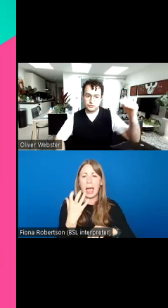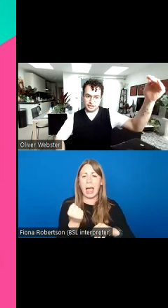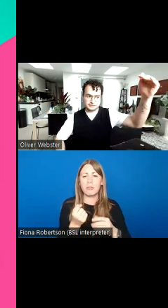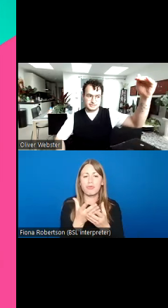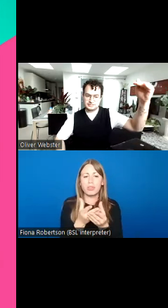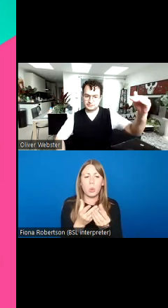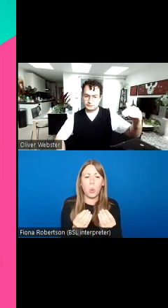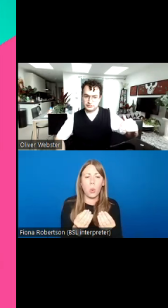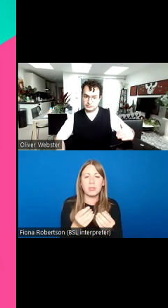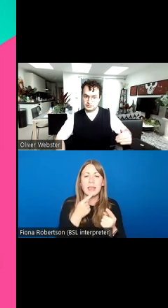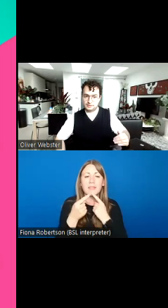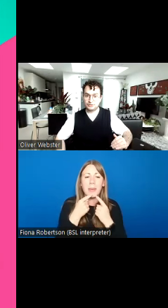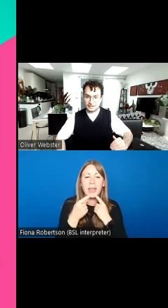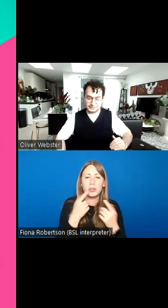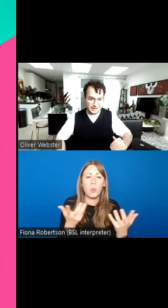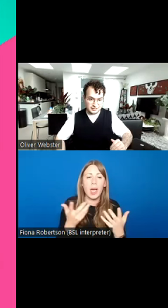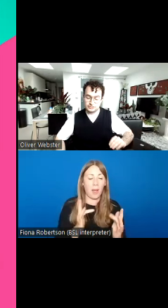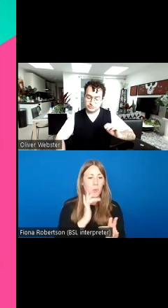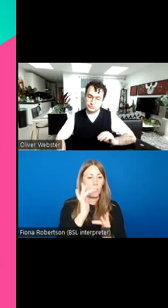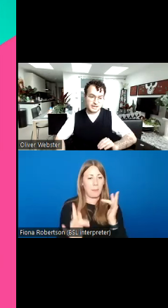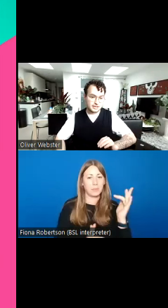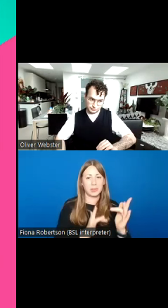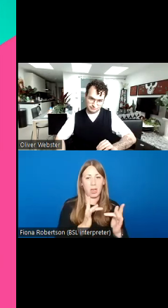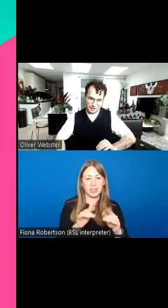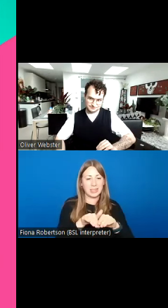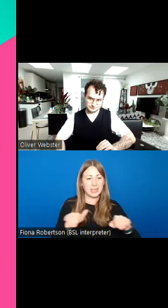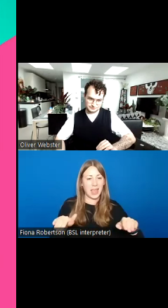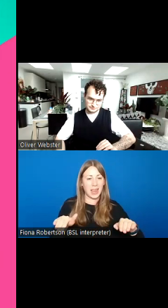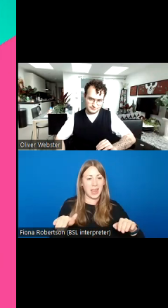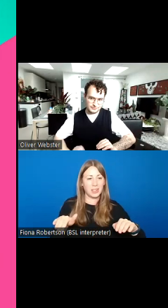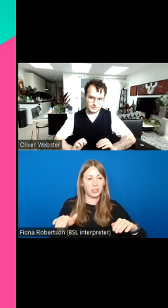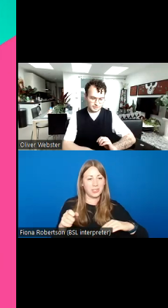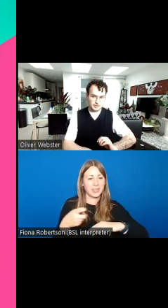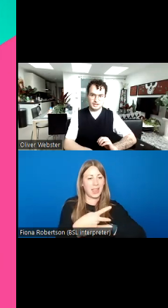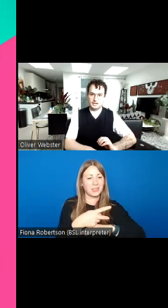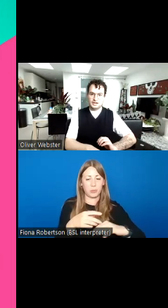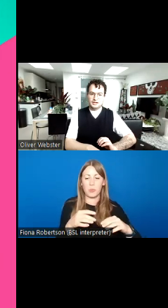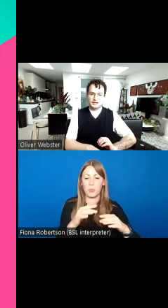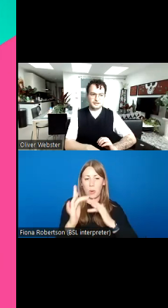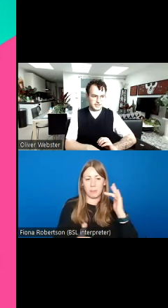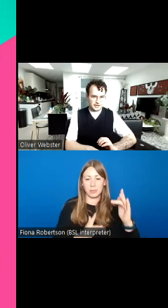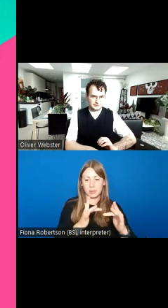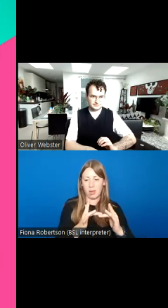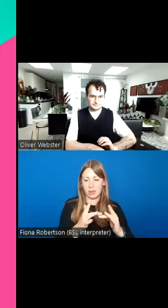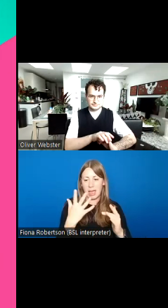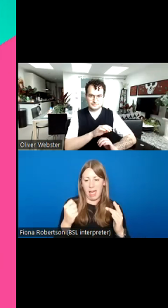which has a list of all these best practice standards, so do make use of that. Okay.